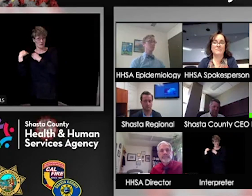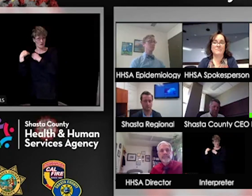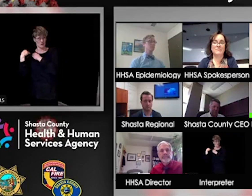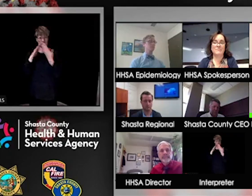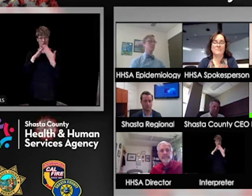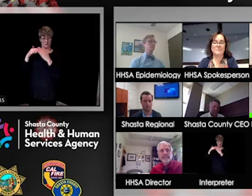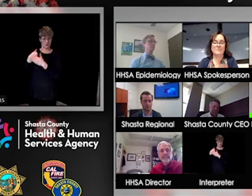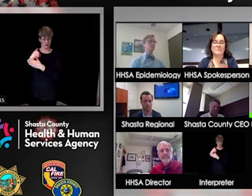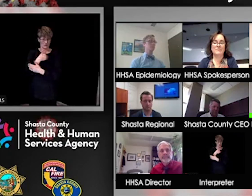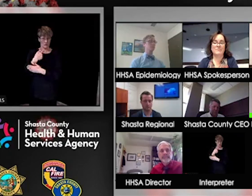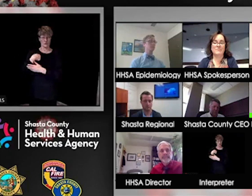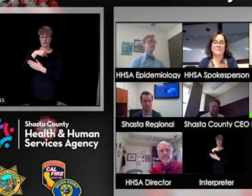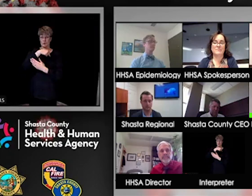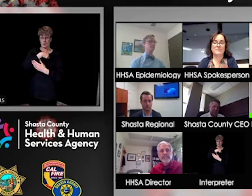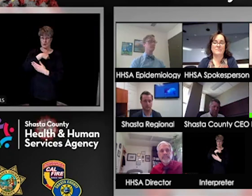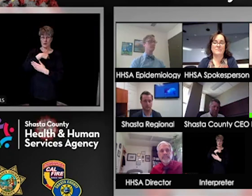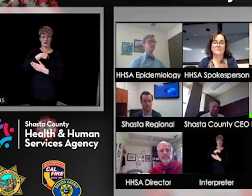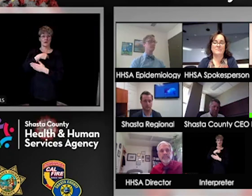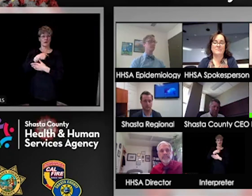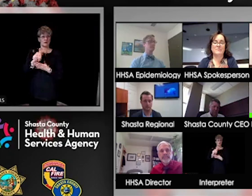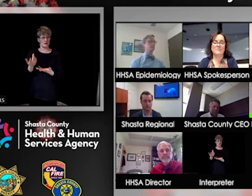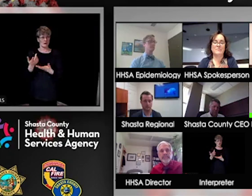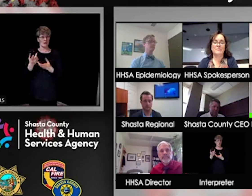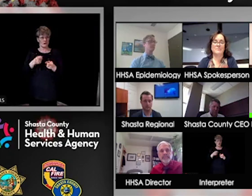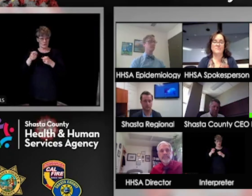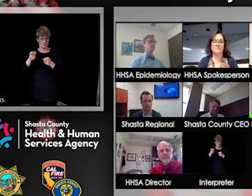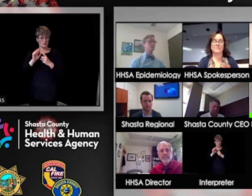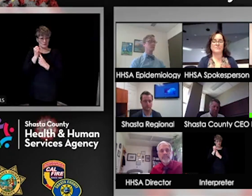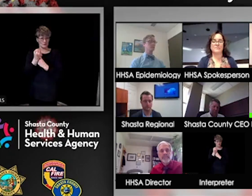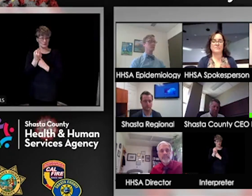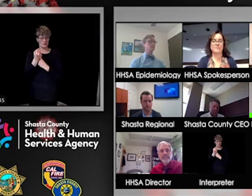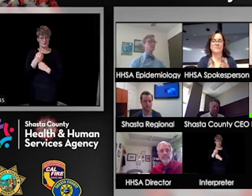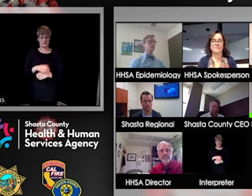and we didn't talk about it, but Daniel’s done a lot of work in addition to this model